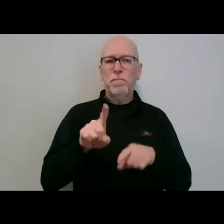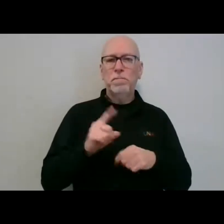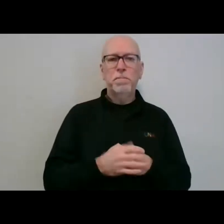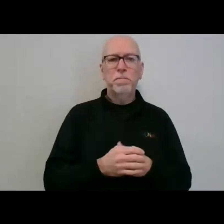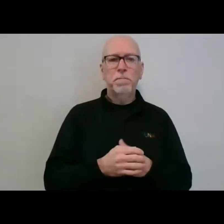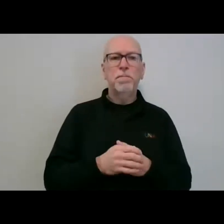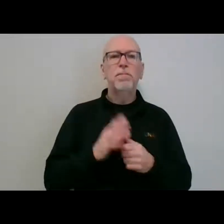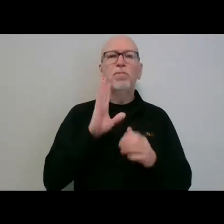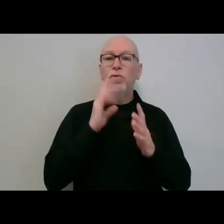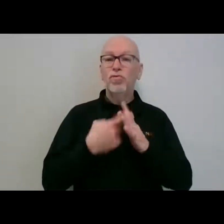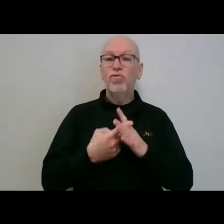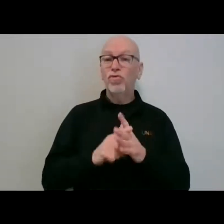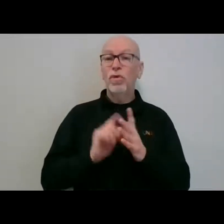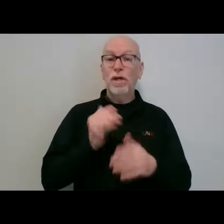and kick off our presentation.